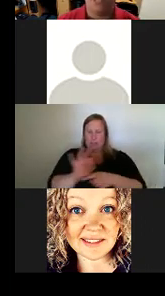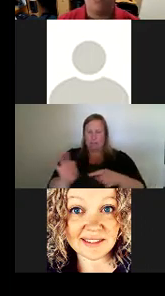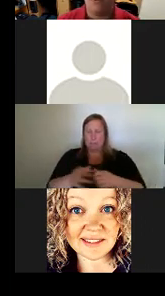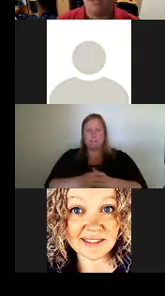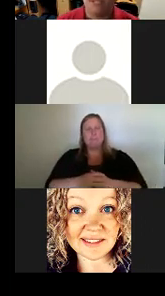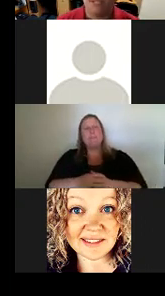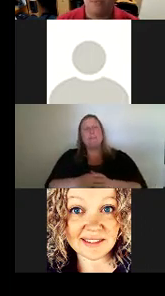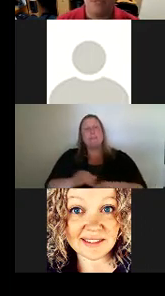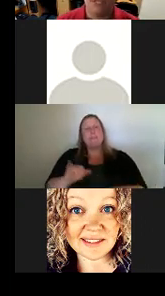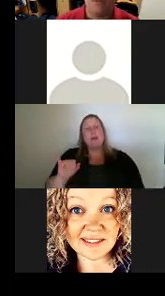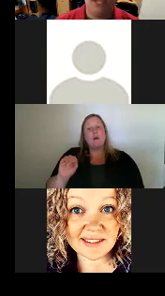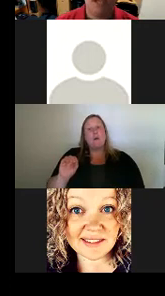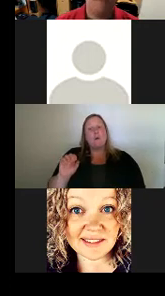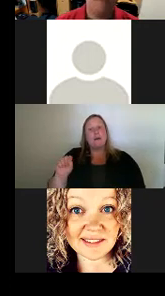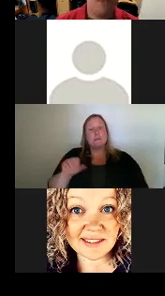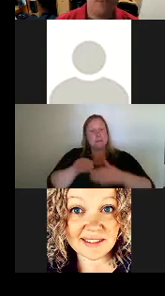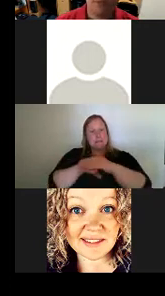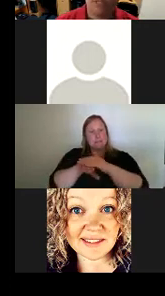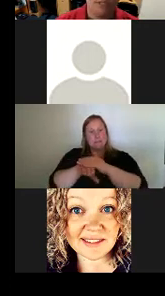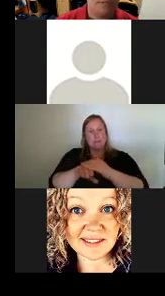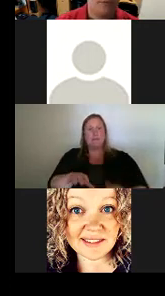iOS ACCESSIBILITY WE HAVE VOICEOVER WHICH IS THE FREE